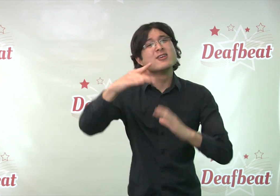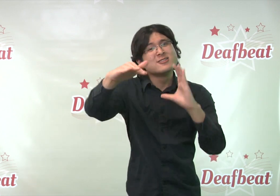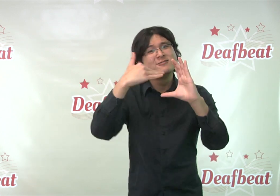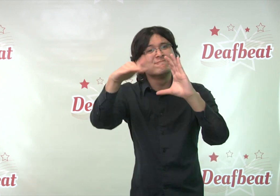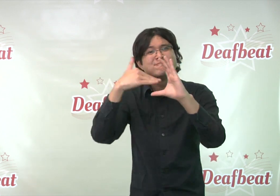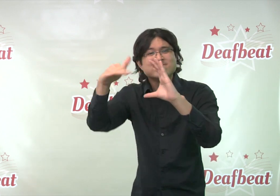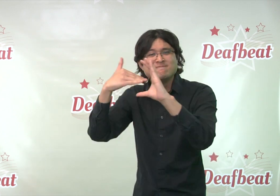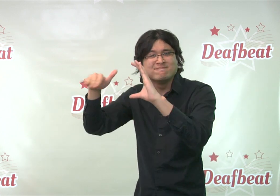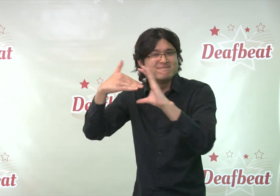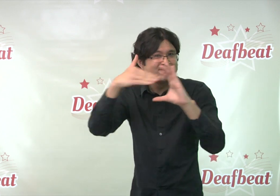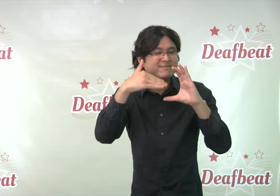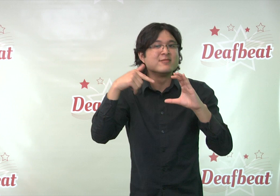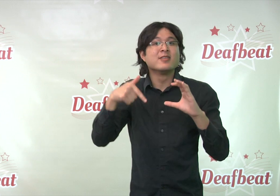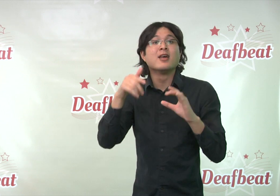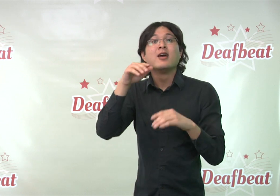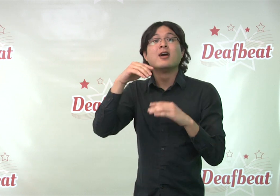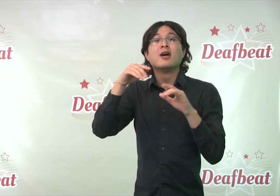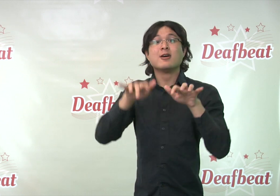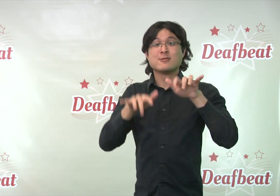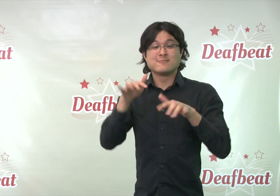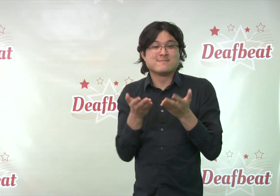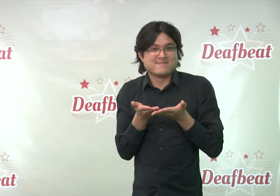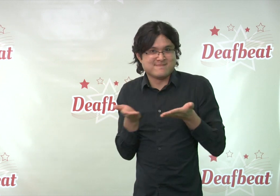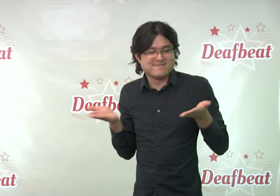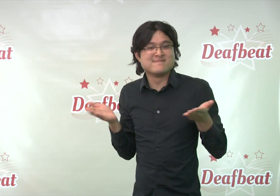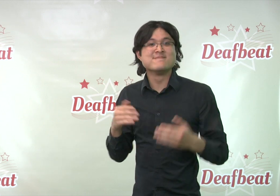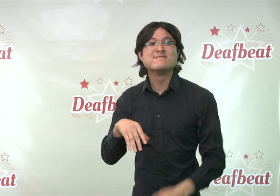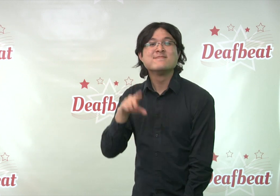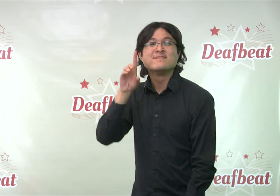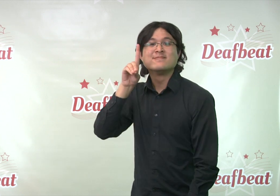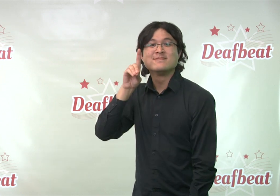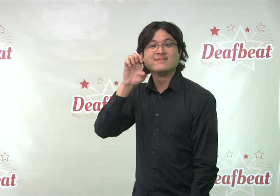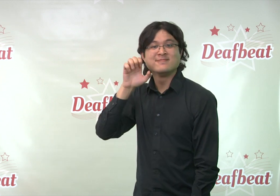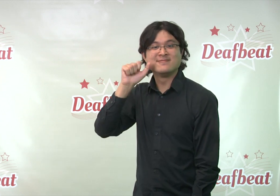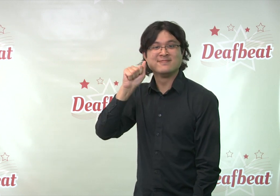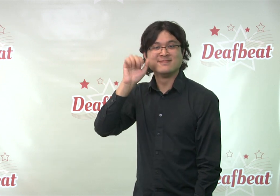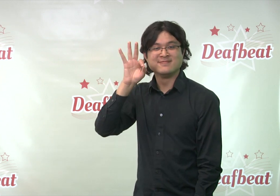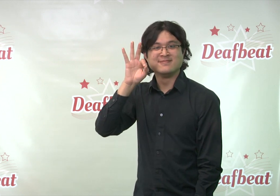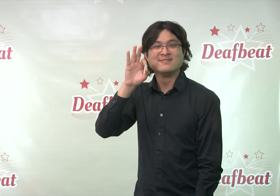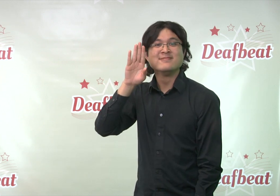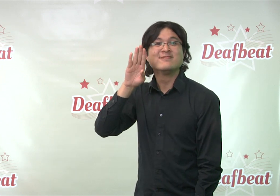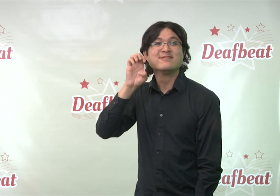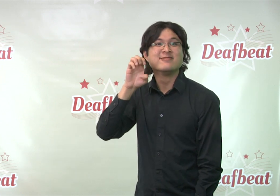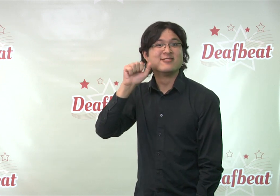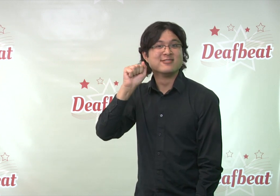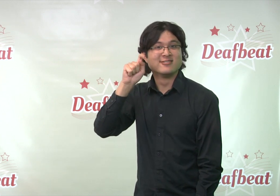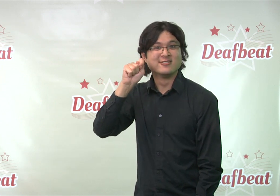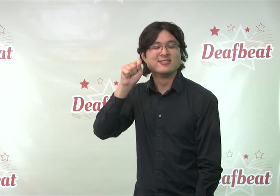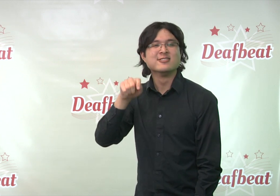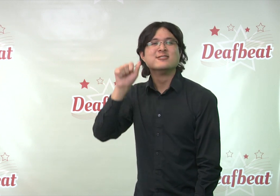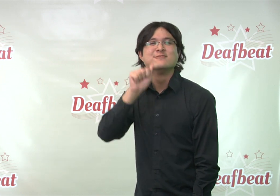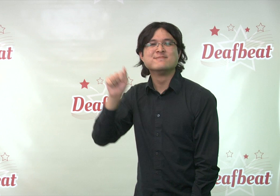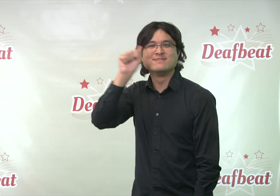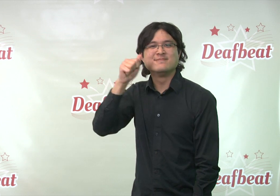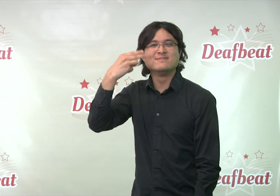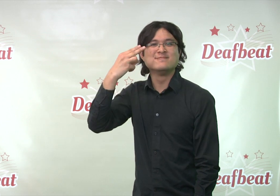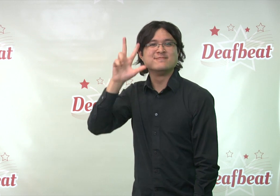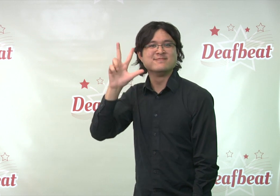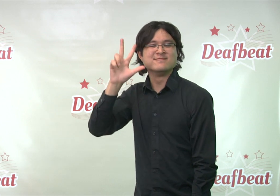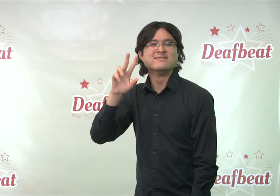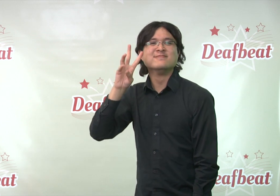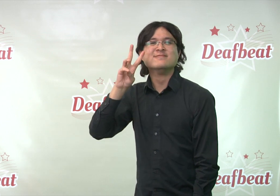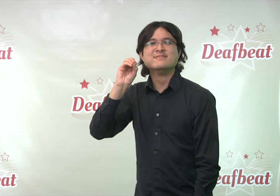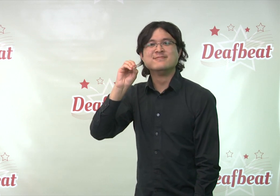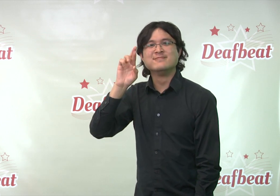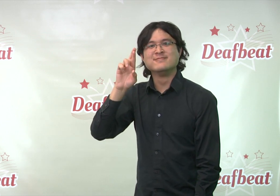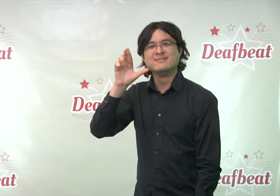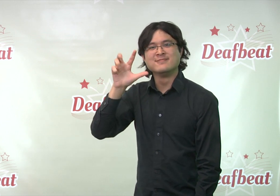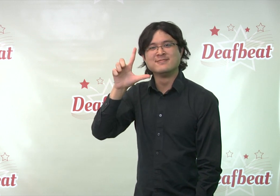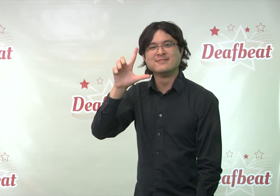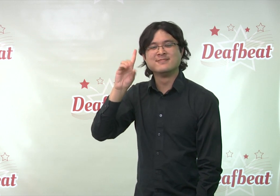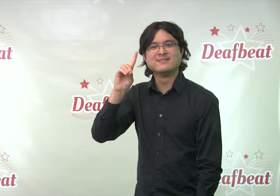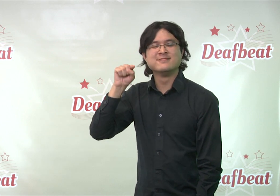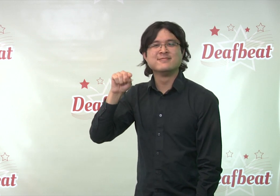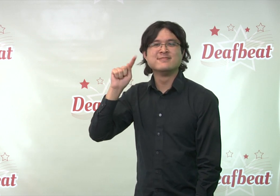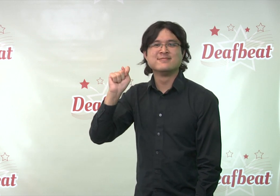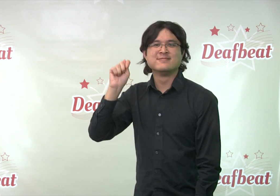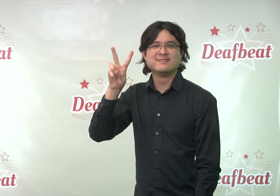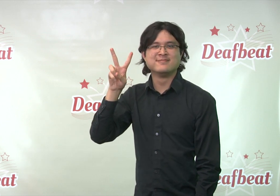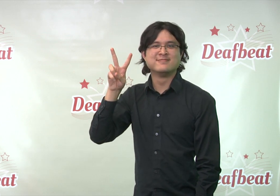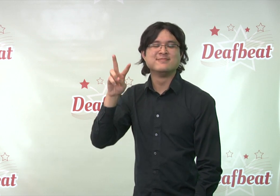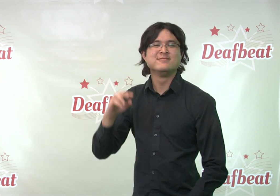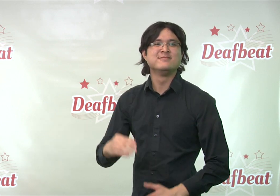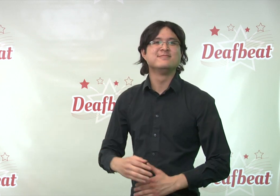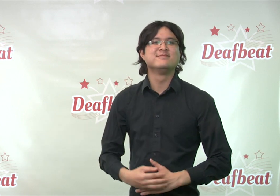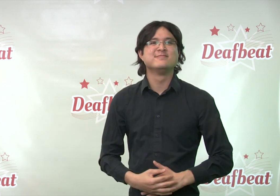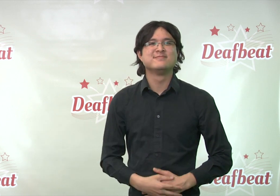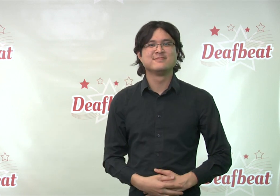Send your information, photos and videos to Deafbeat@H3world.tv